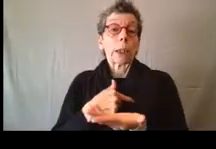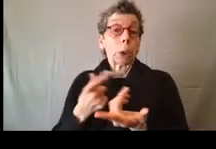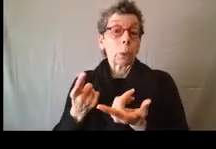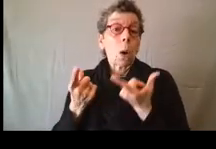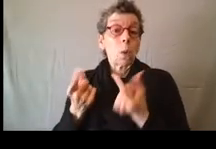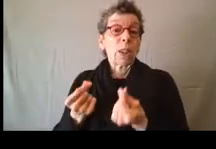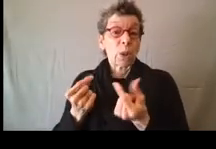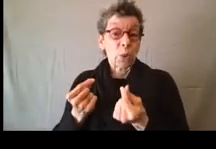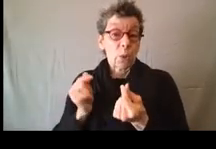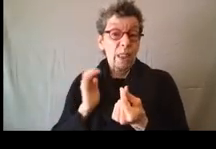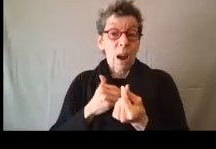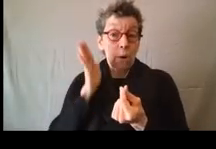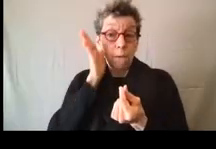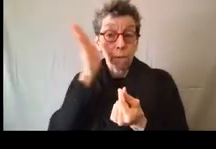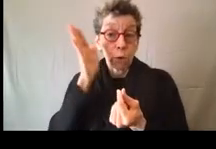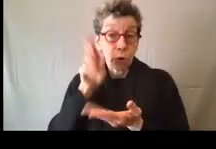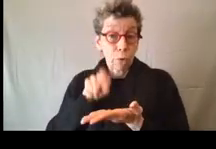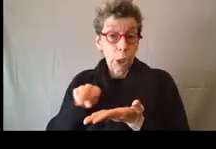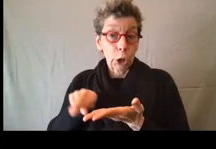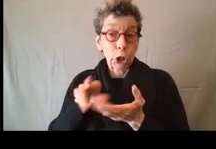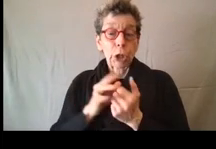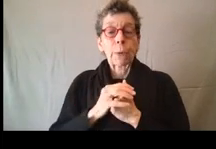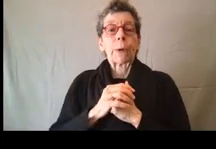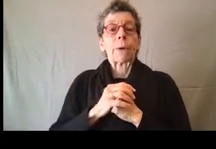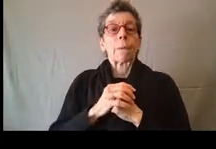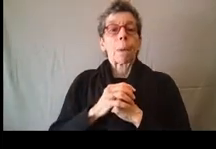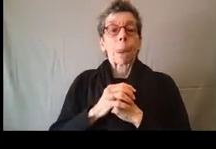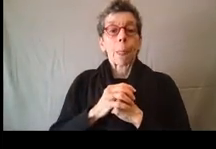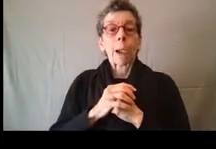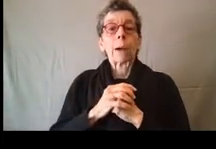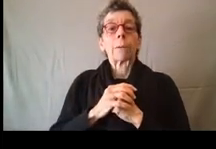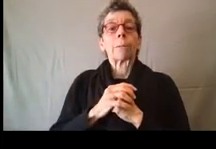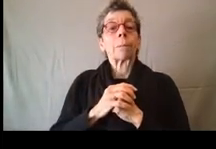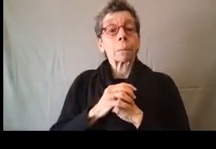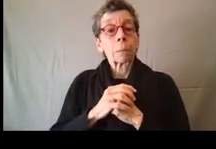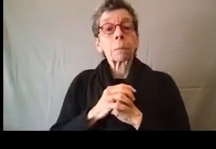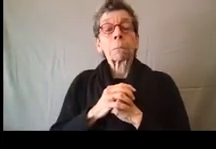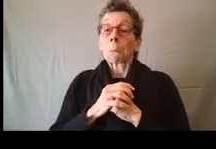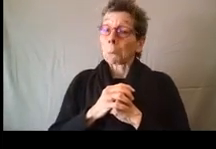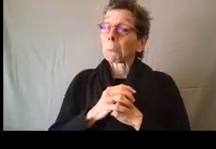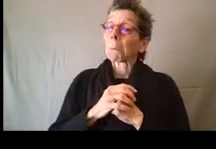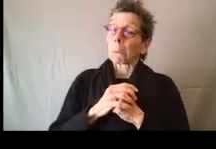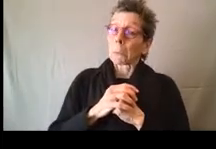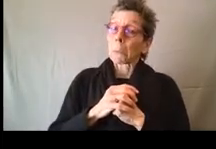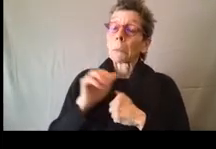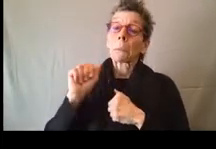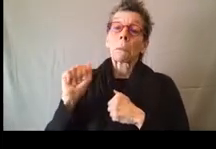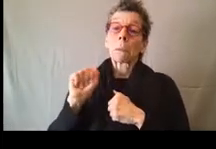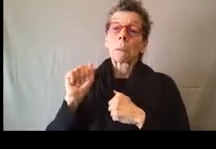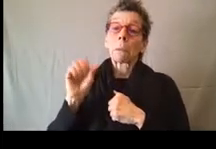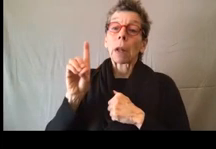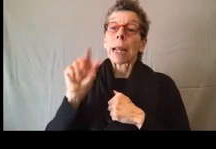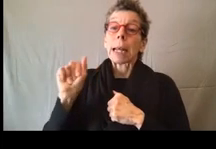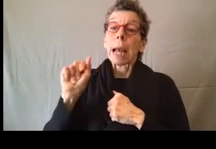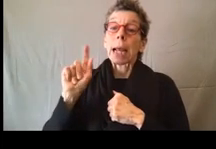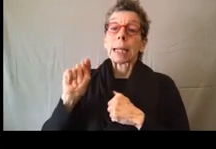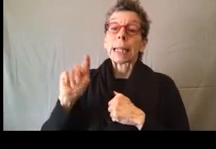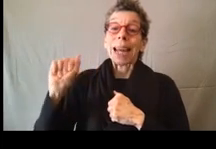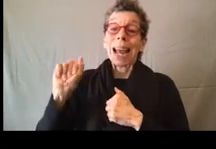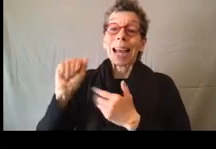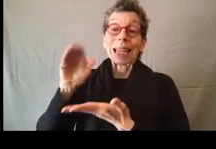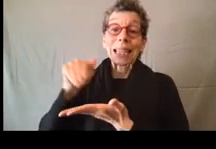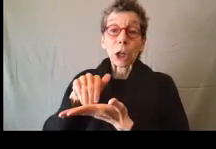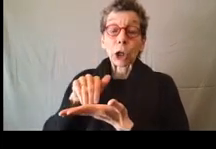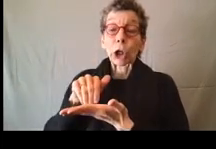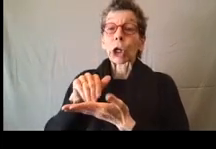research, we see this as a tool for the ADA TA centers, for financial institutions, and